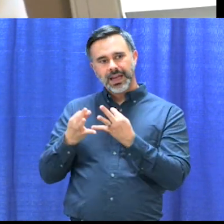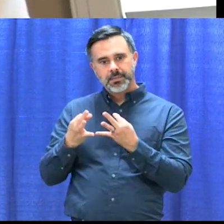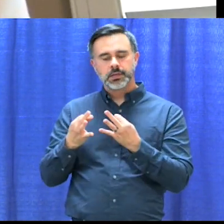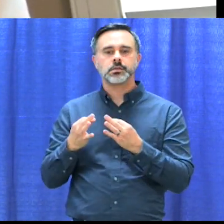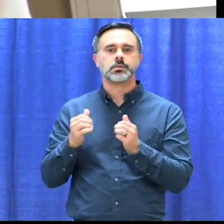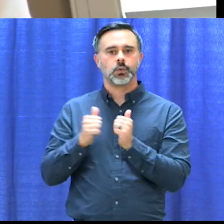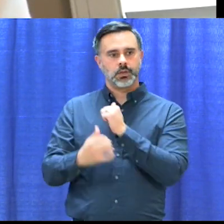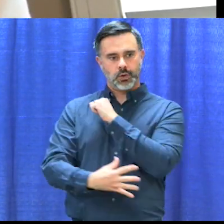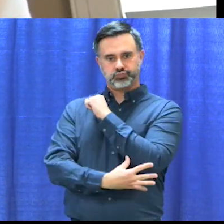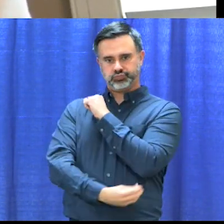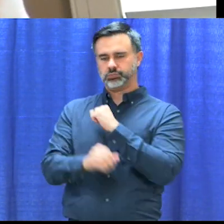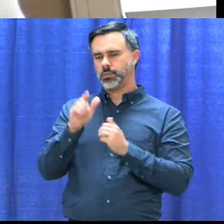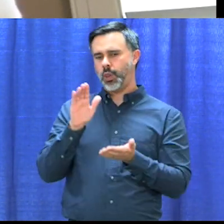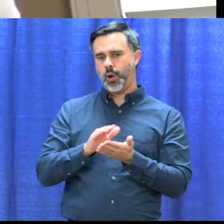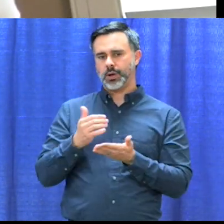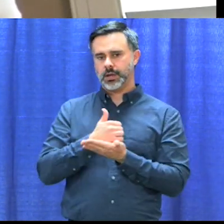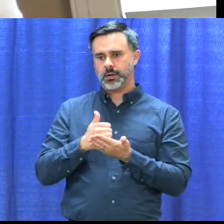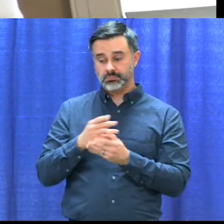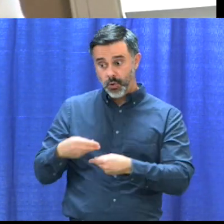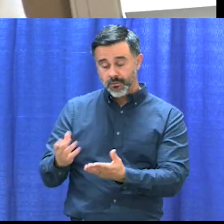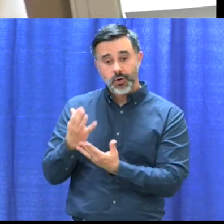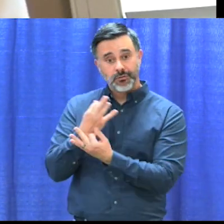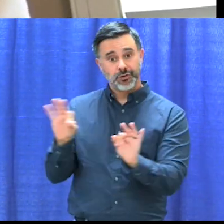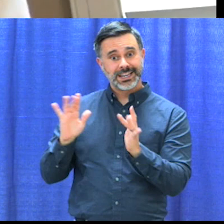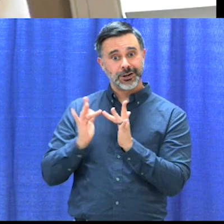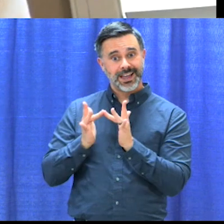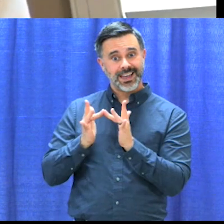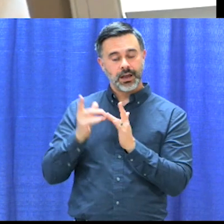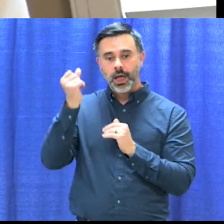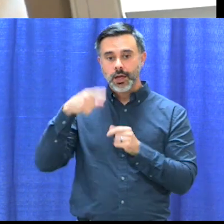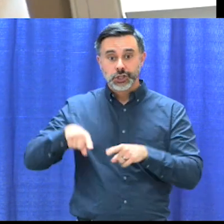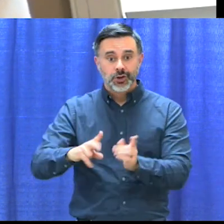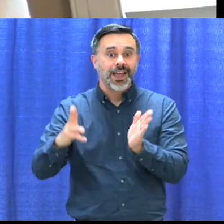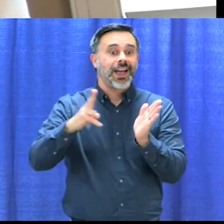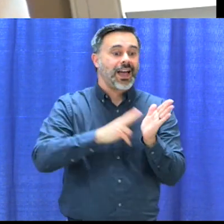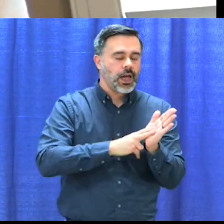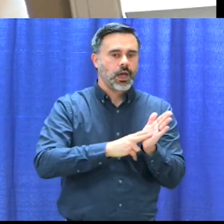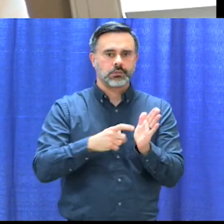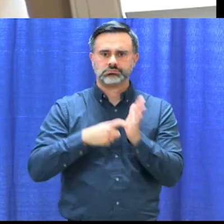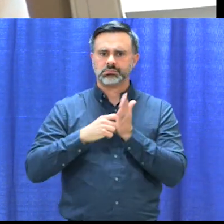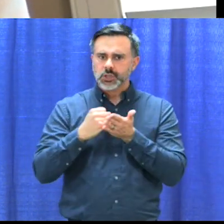offered free internet than being told at the time of signup that a credit card and or social